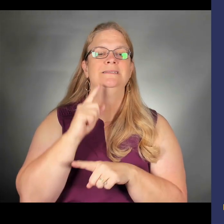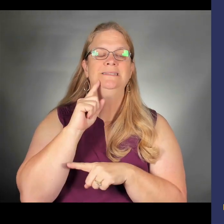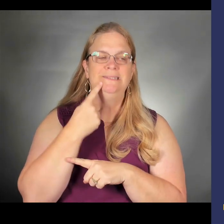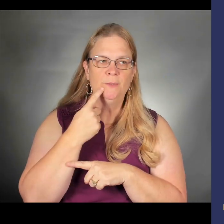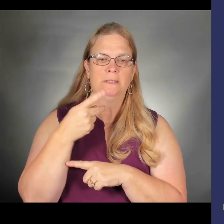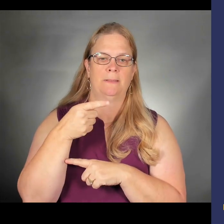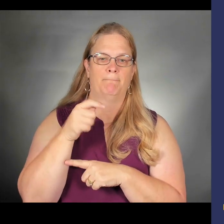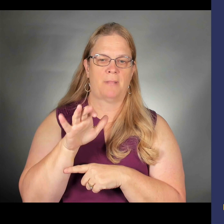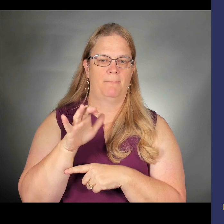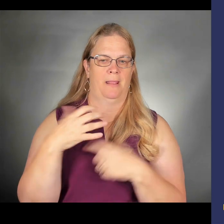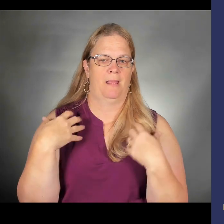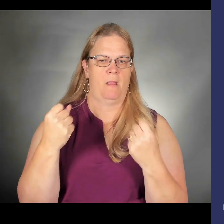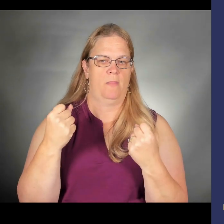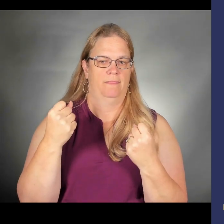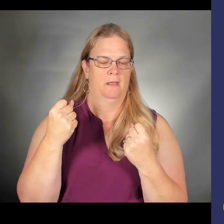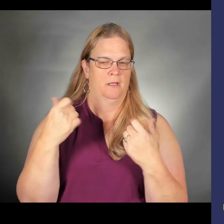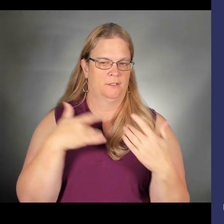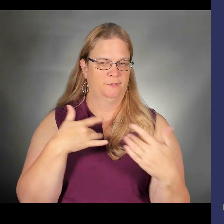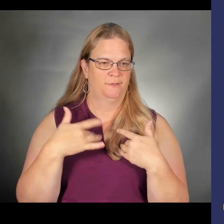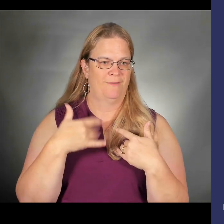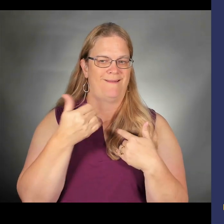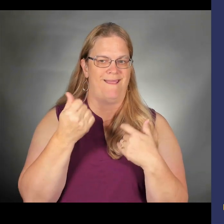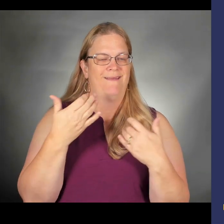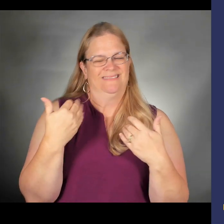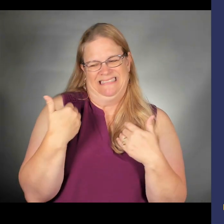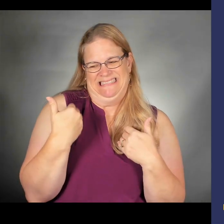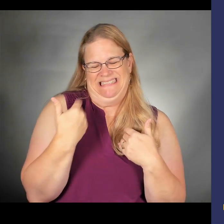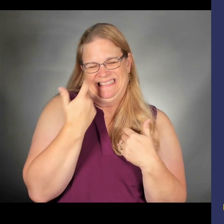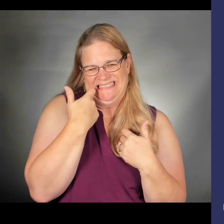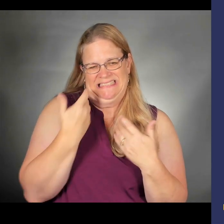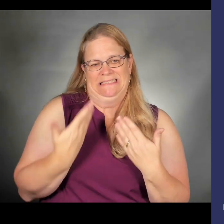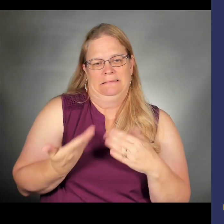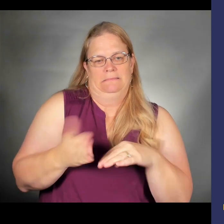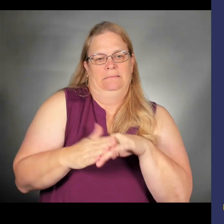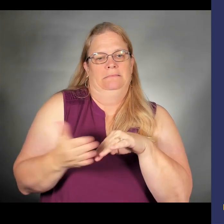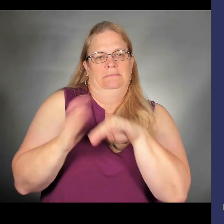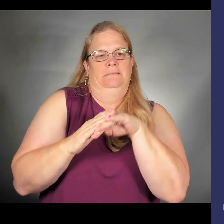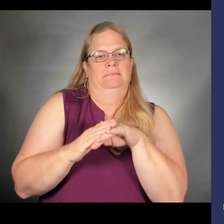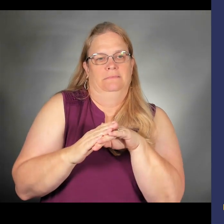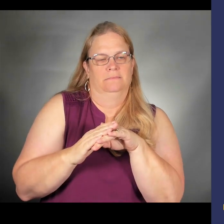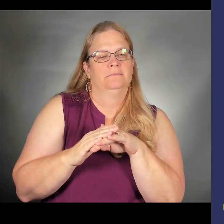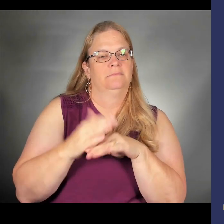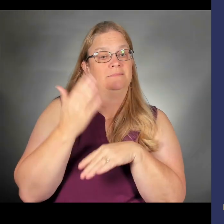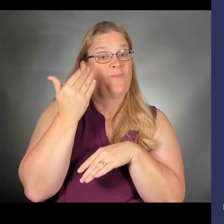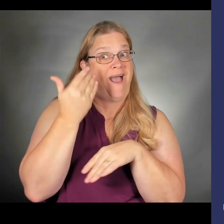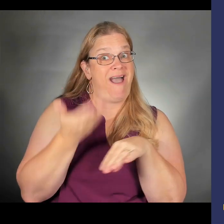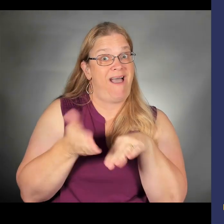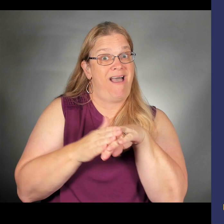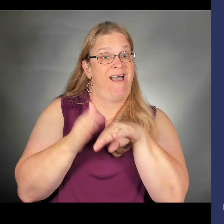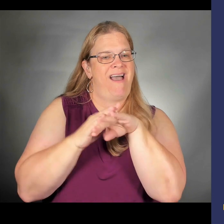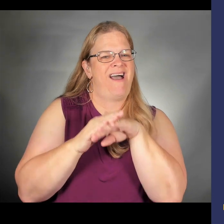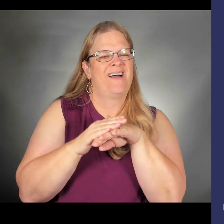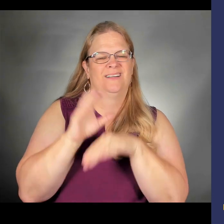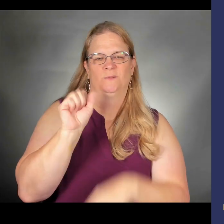Youth suicide is a serious public health concern and has continued to increase in recent years. And